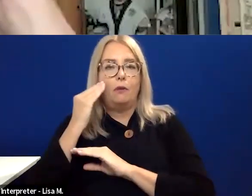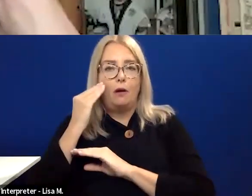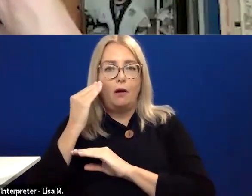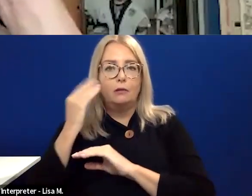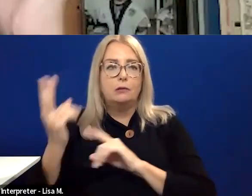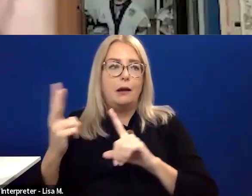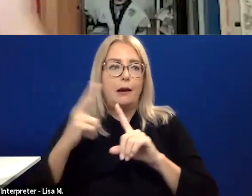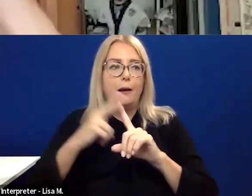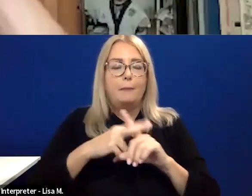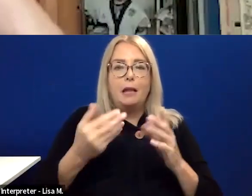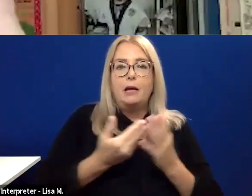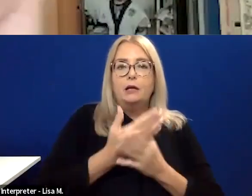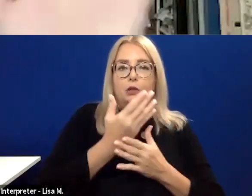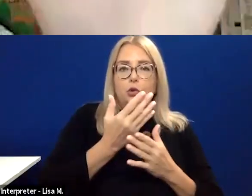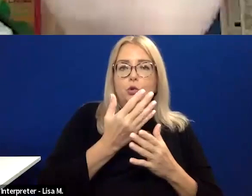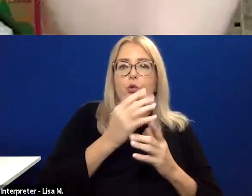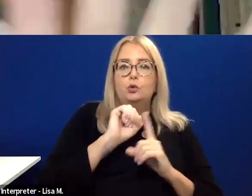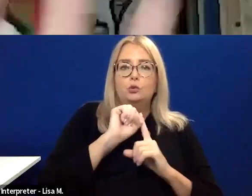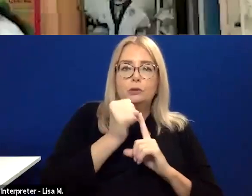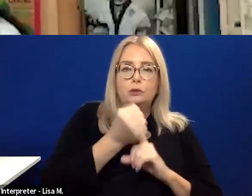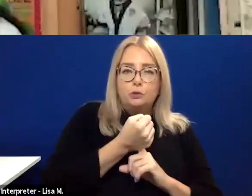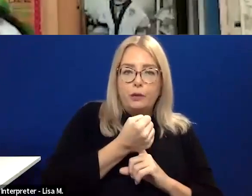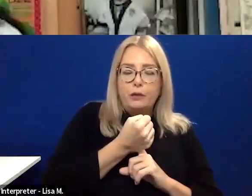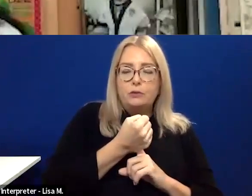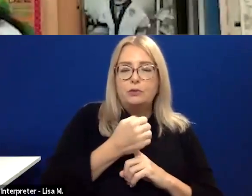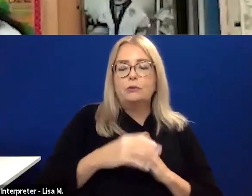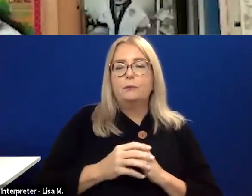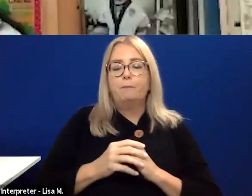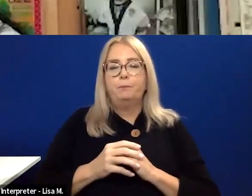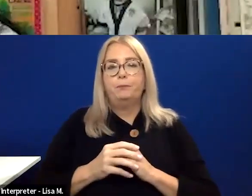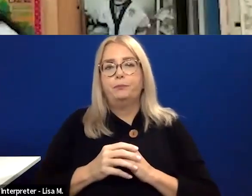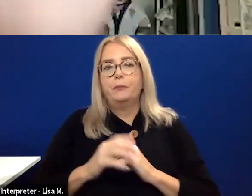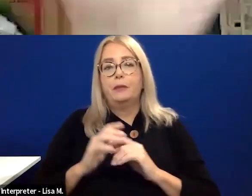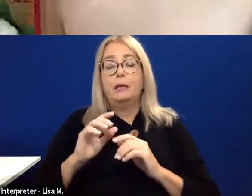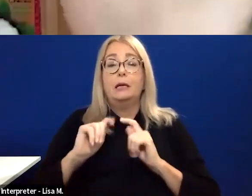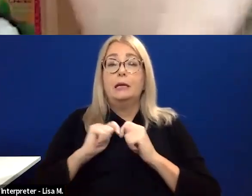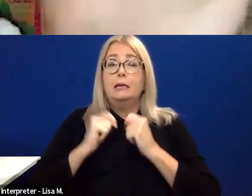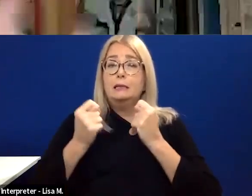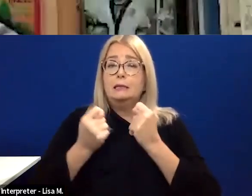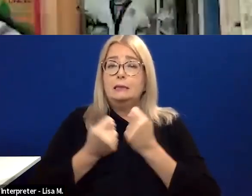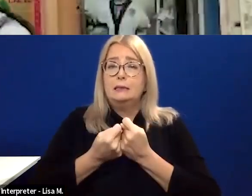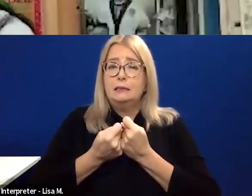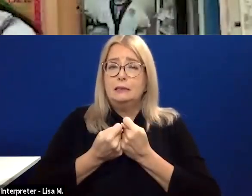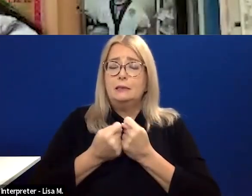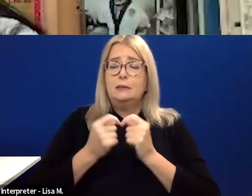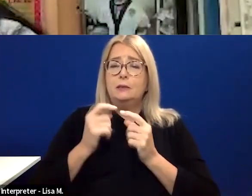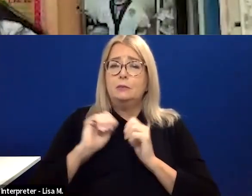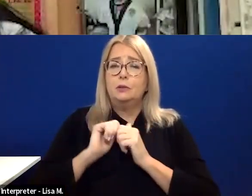learning about other things because in general how team sports work is similar across different